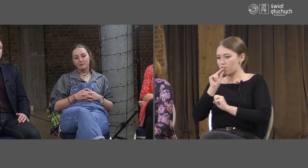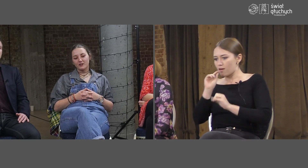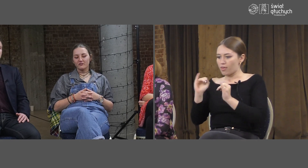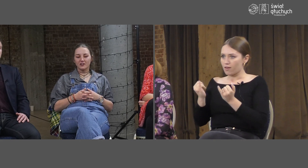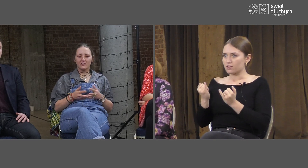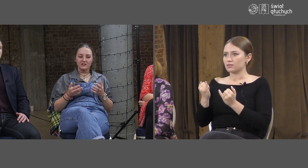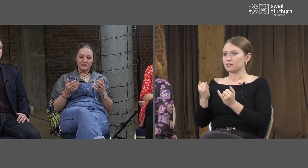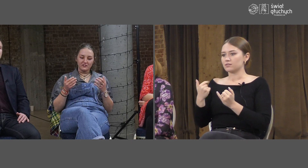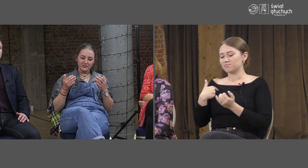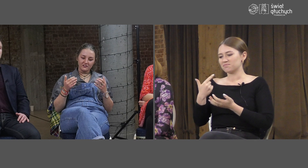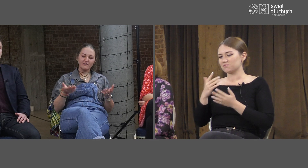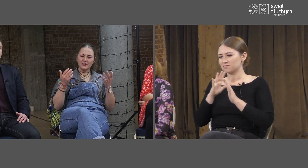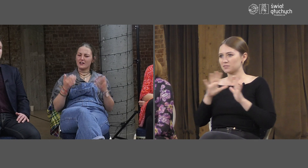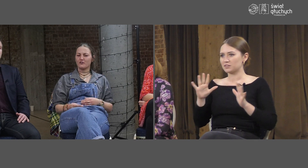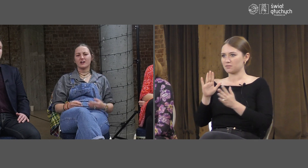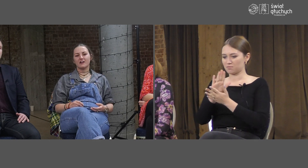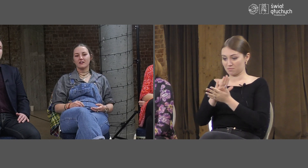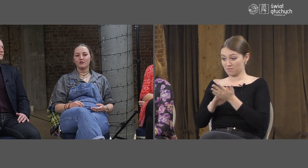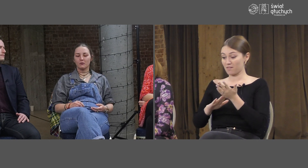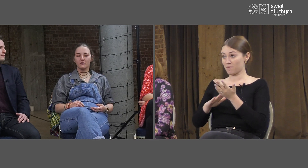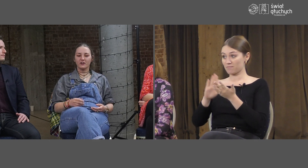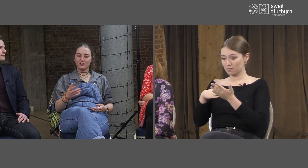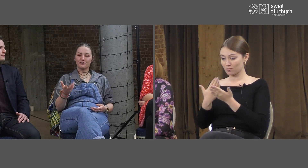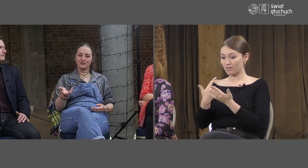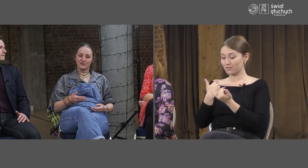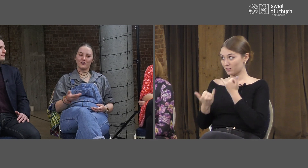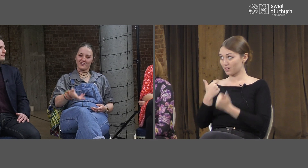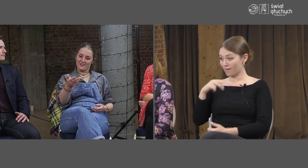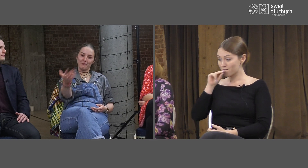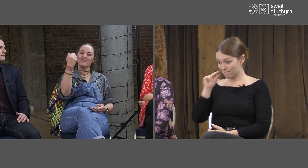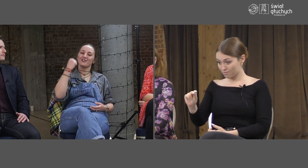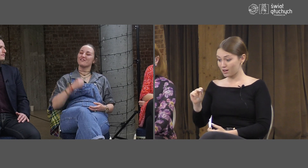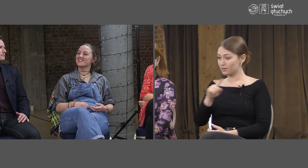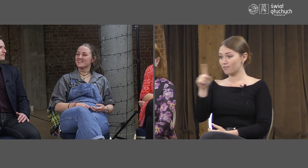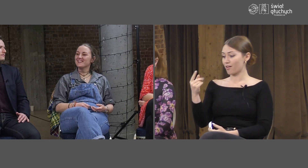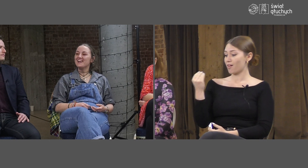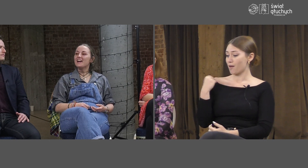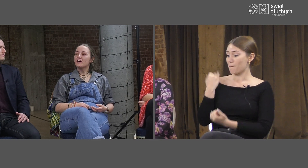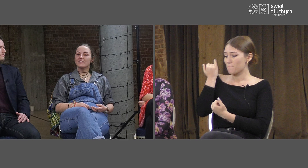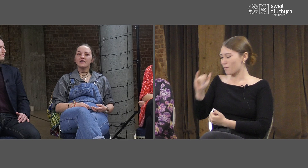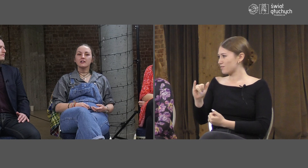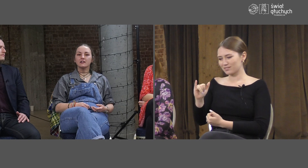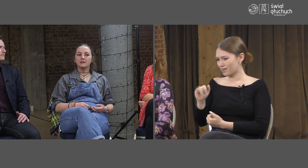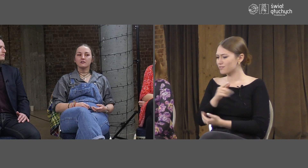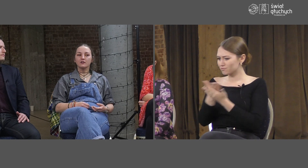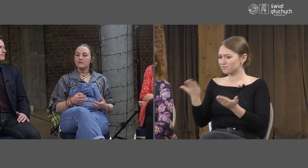"Excuse me, but don’t pay attention to how I’m speaking. Be happy that I’m even talking to you at all." That’s how I see it.